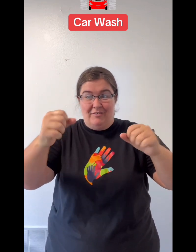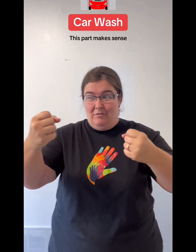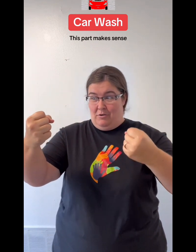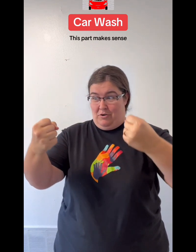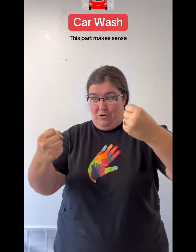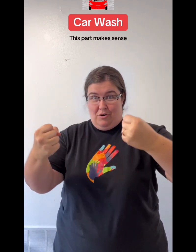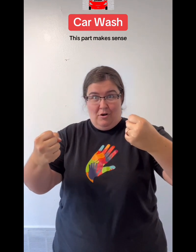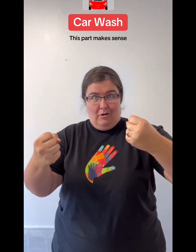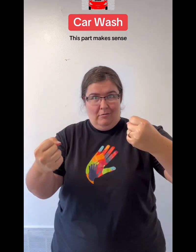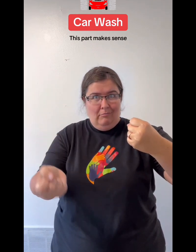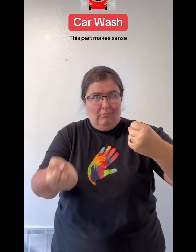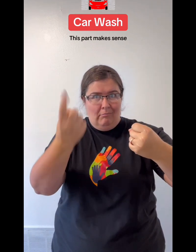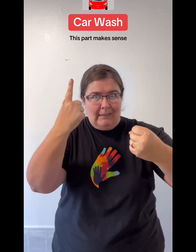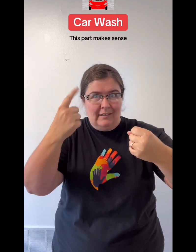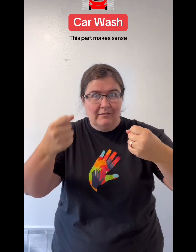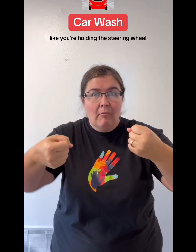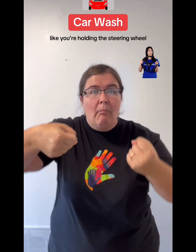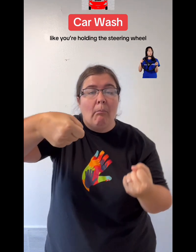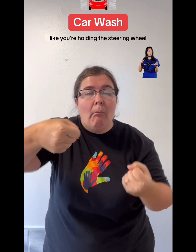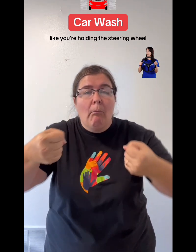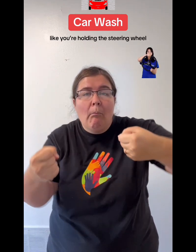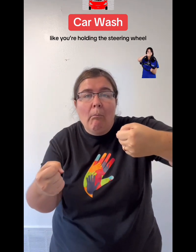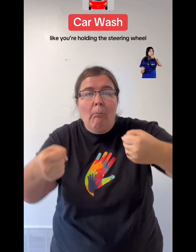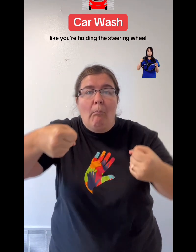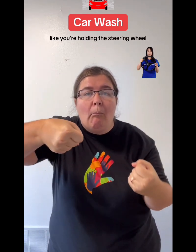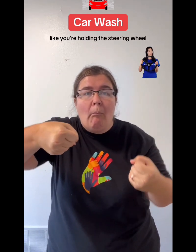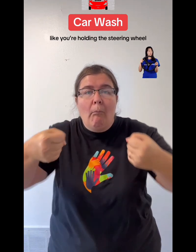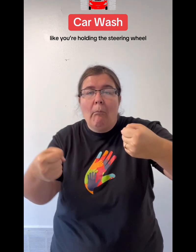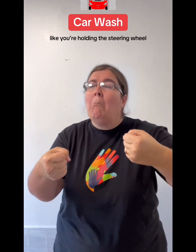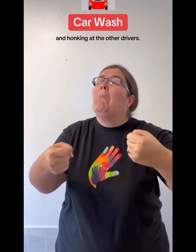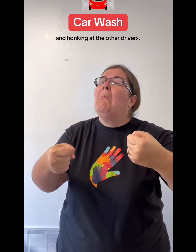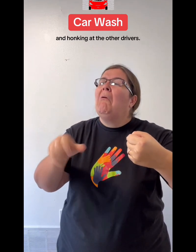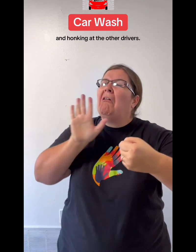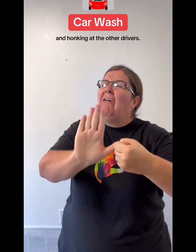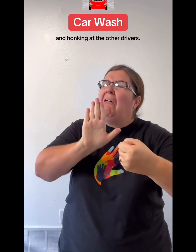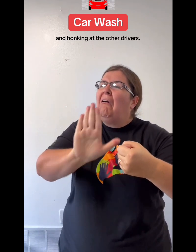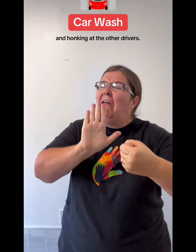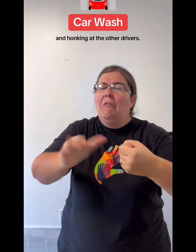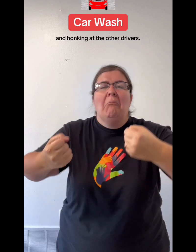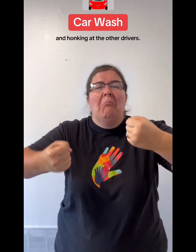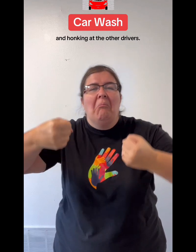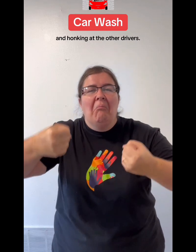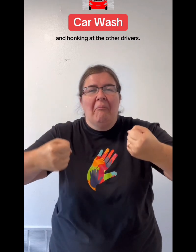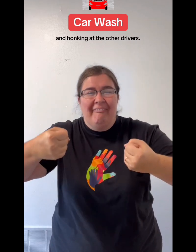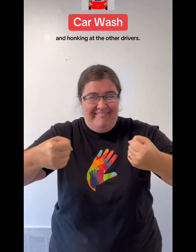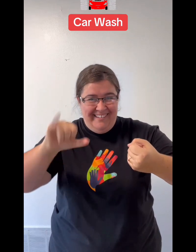This part makes sense like you're holding the steering wheel and honking at the other drivers.